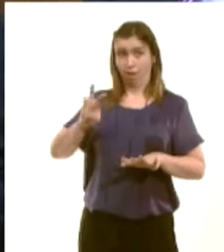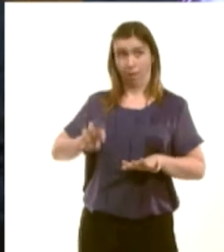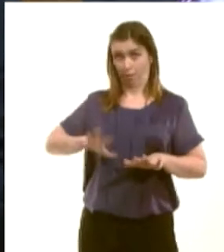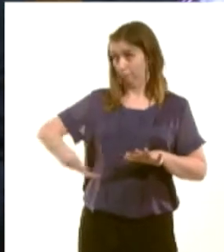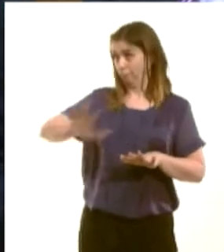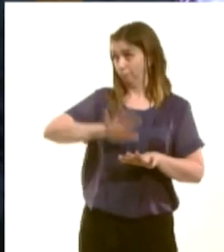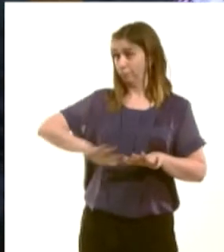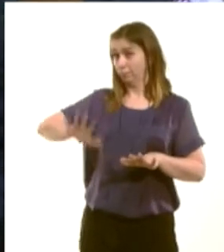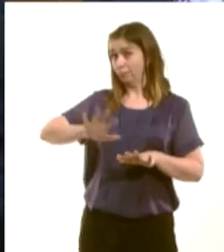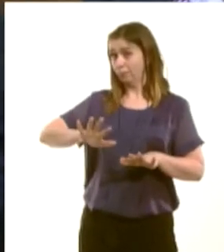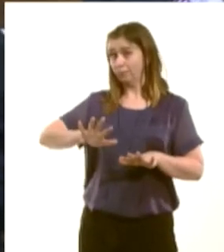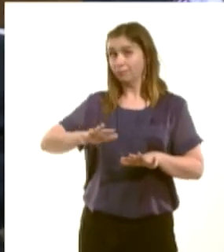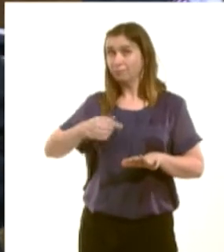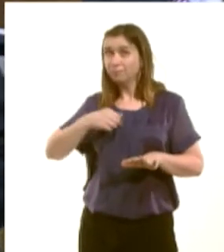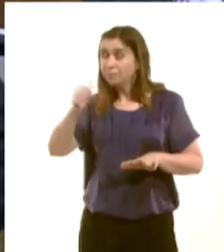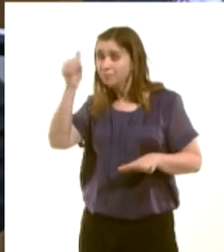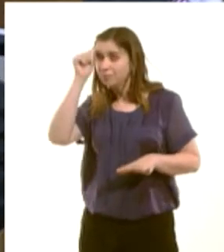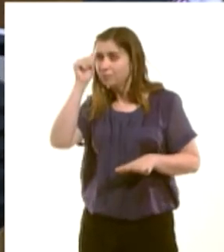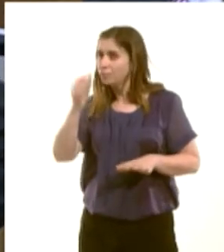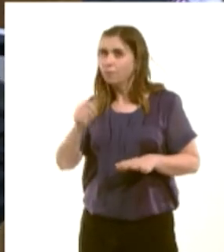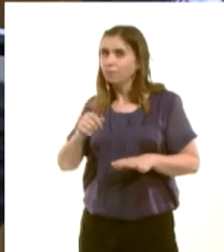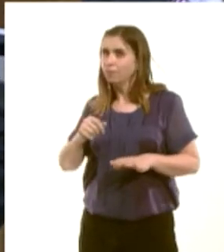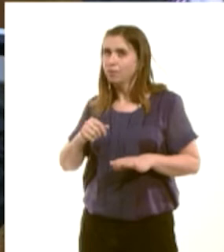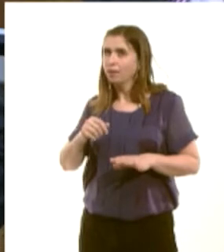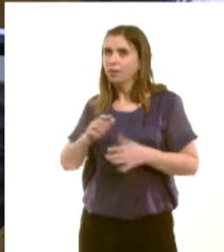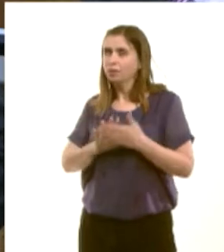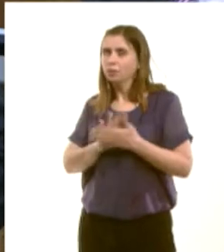in his constituency should all have to access services in Wales. Weíve never said that.